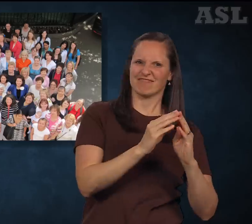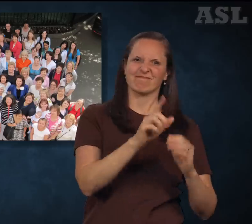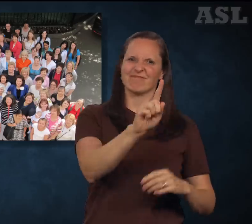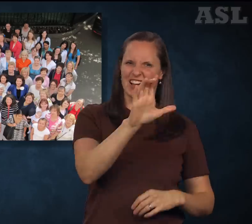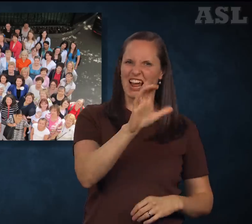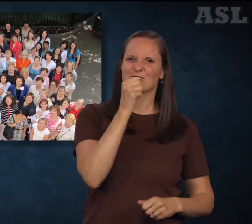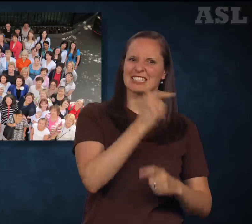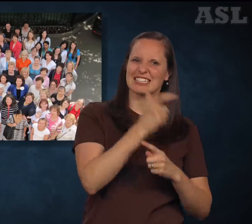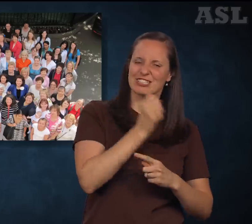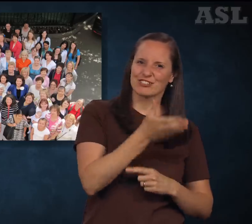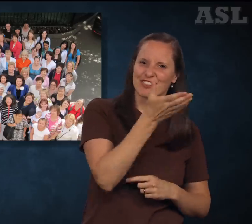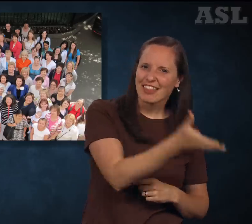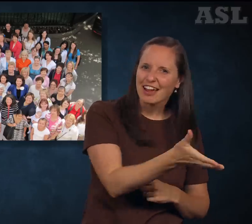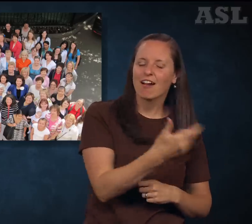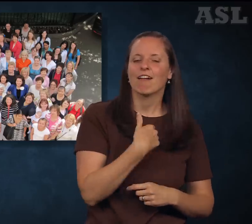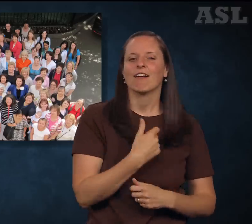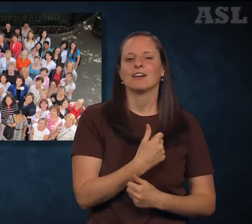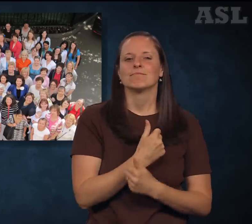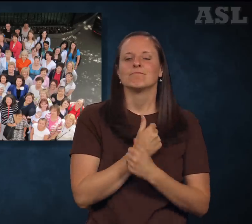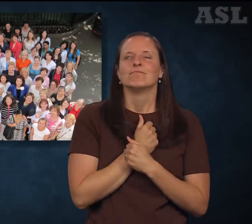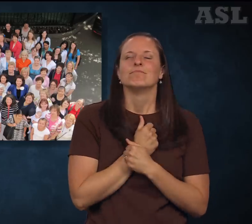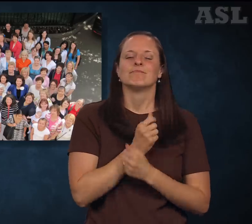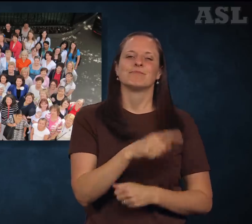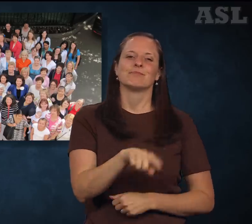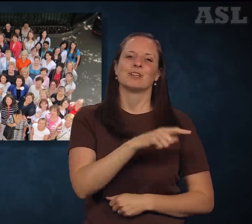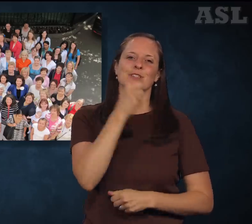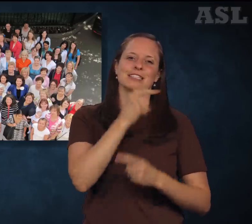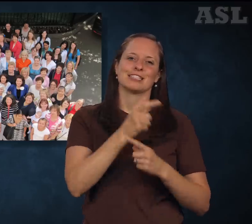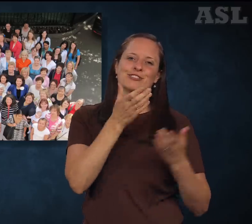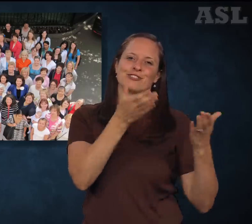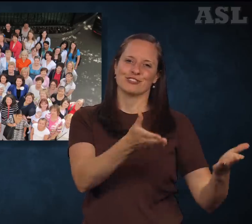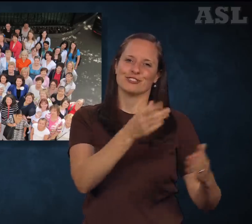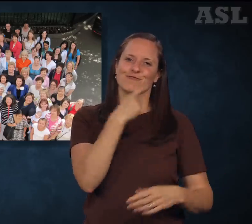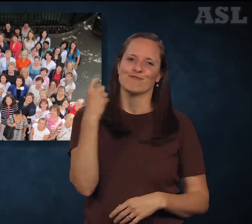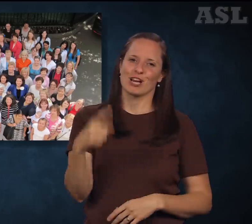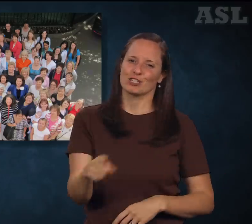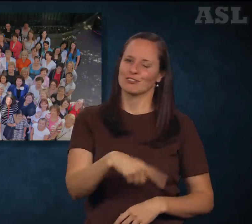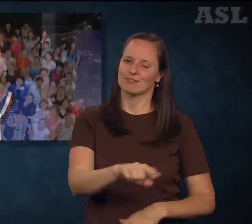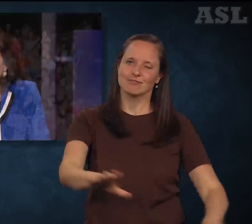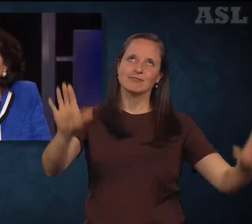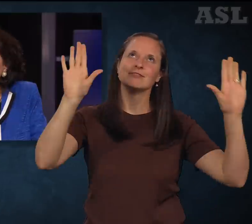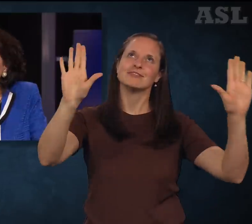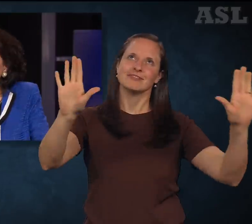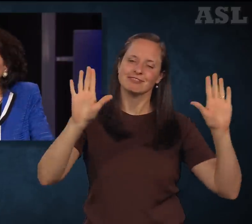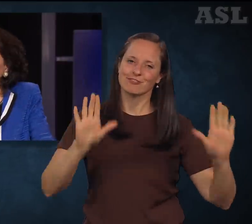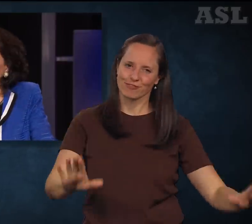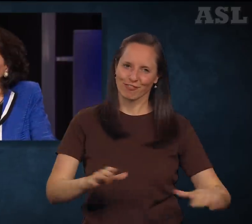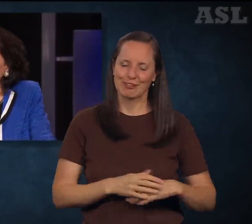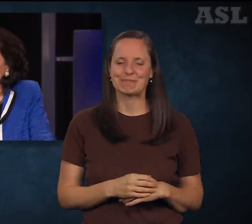LEADERS, I HAD THE PRIVILEGE OF MEETING WITH NEARLY 100 OF OUR SISTERS.